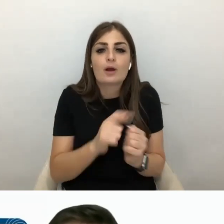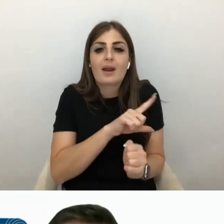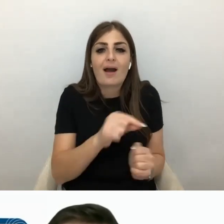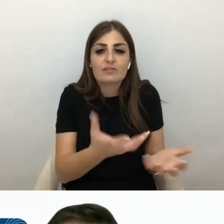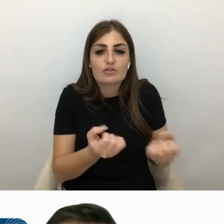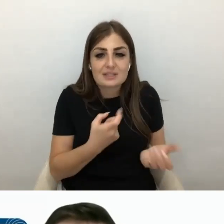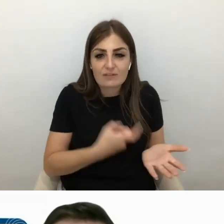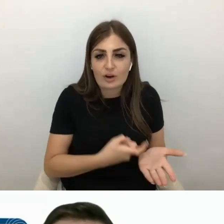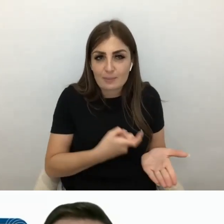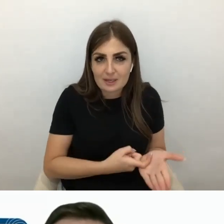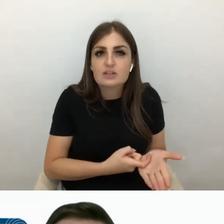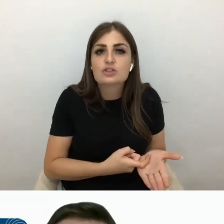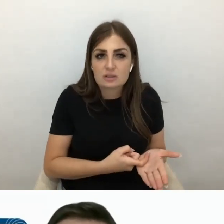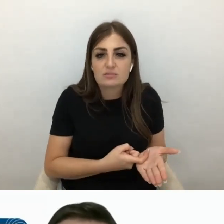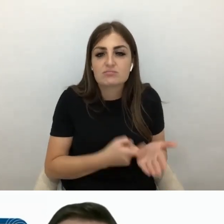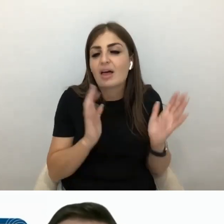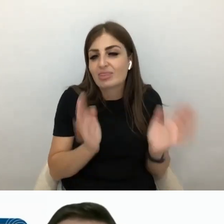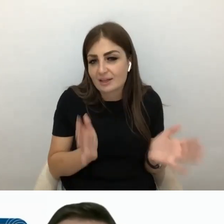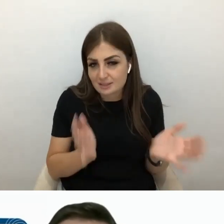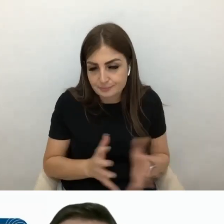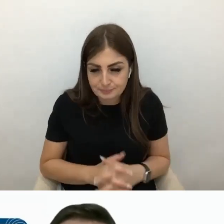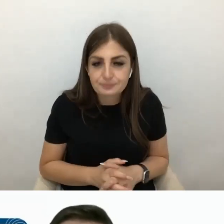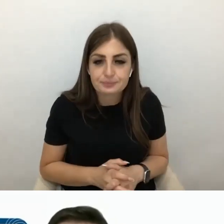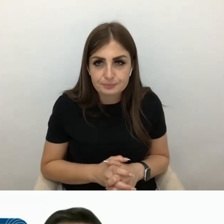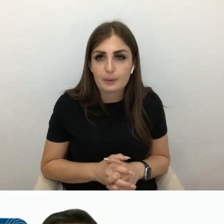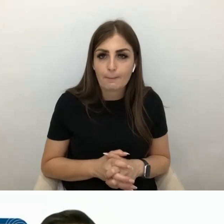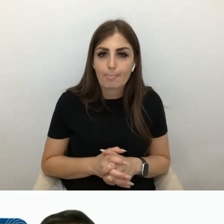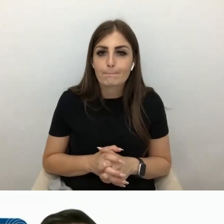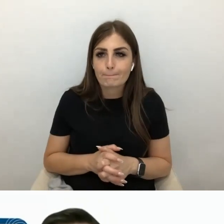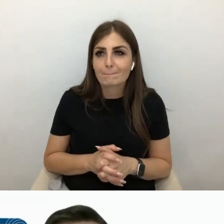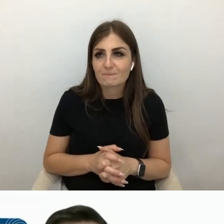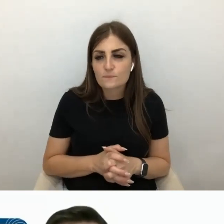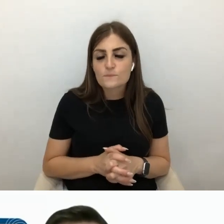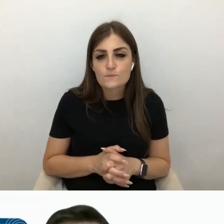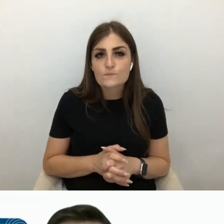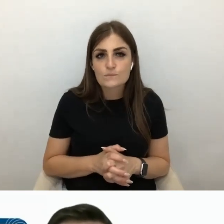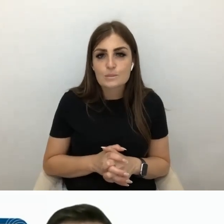their recommendation, and that will generally be what we are able to offer to clients.